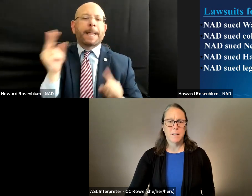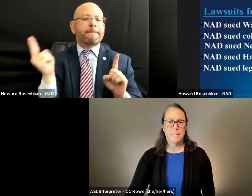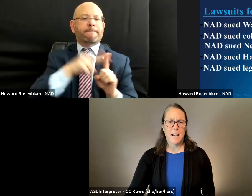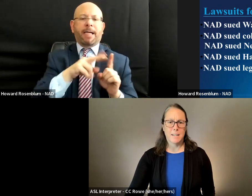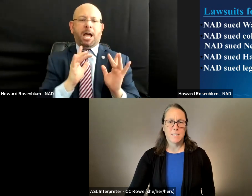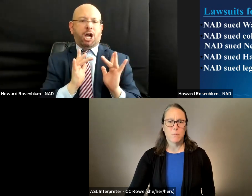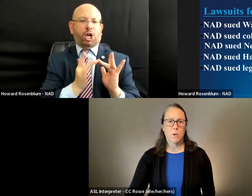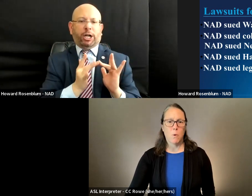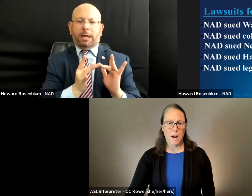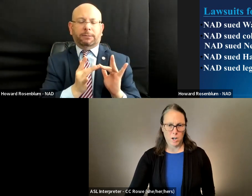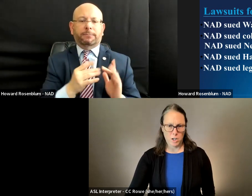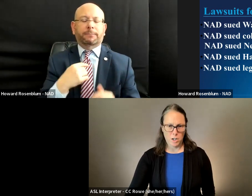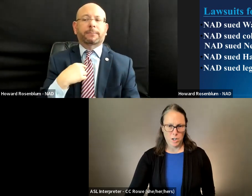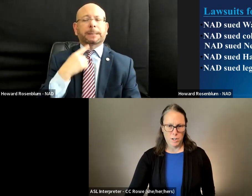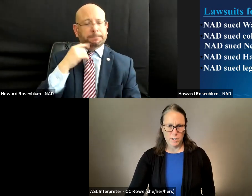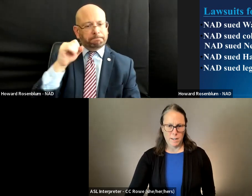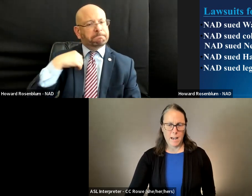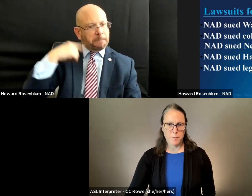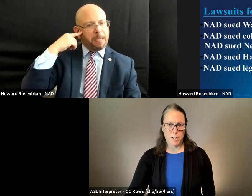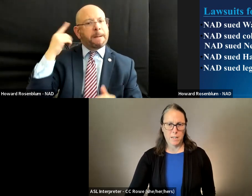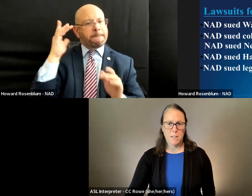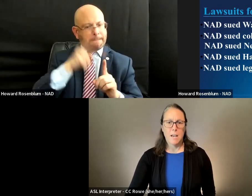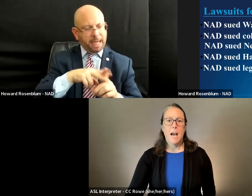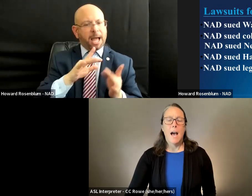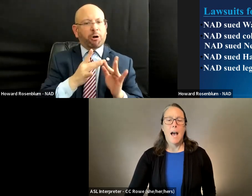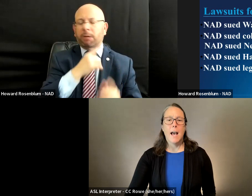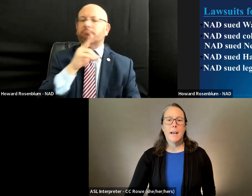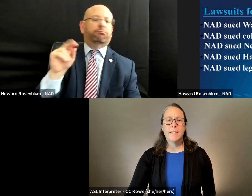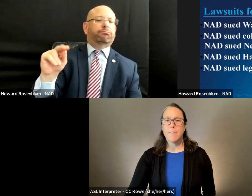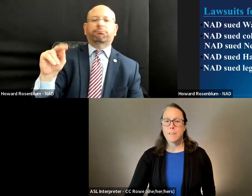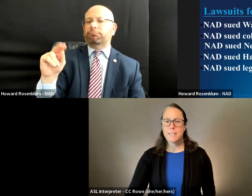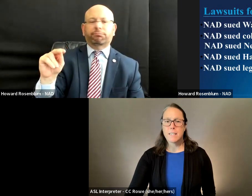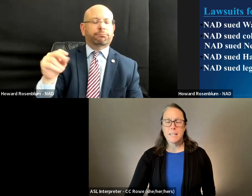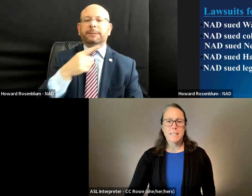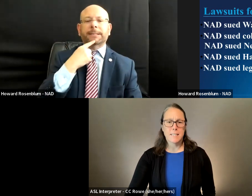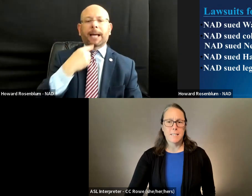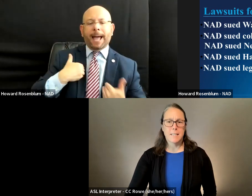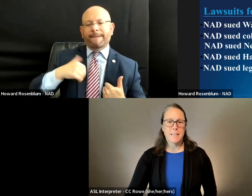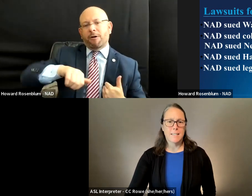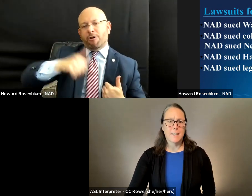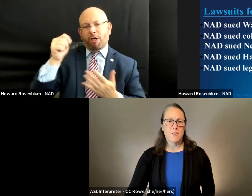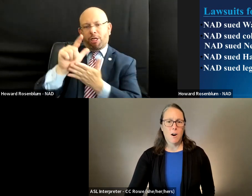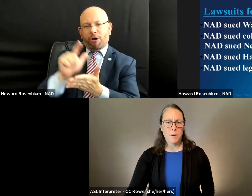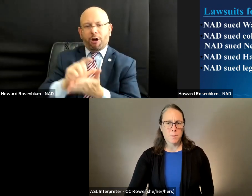no and defaulting back to the law and we re minded them that the Americans with Disabilities Act did